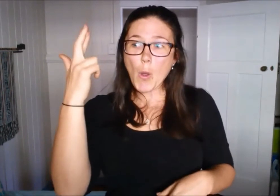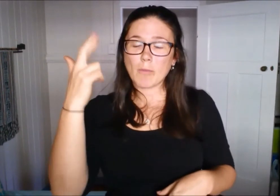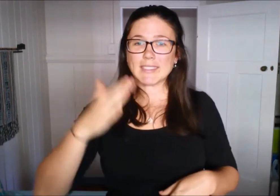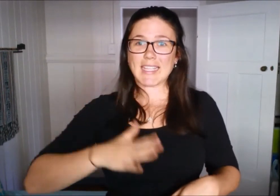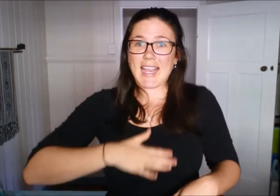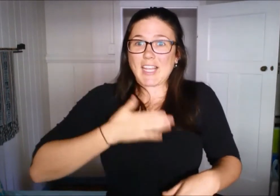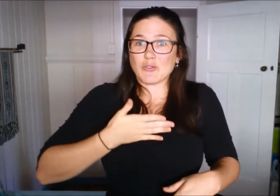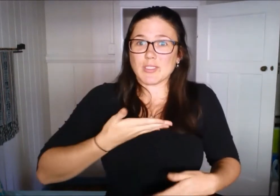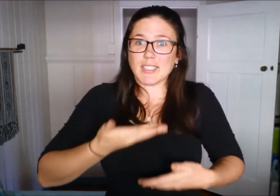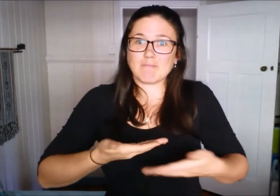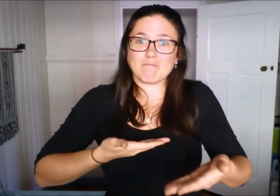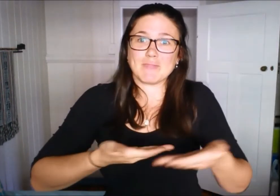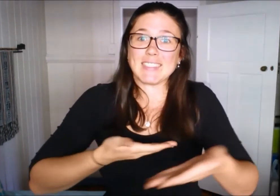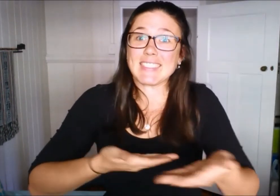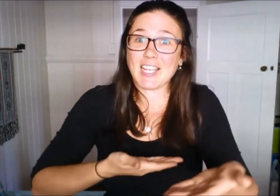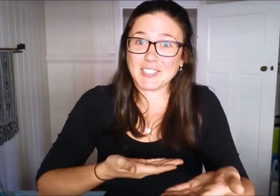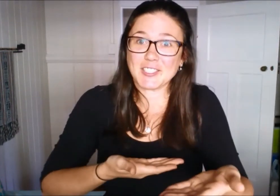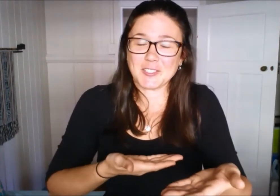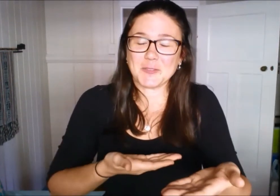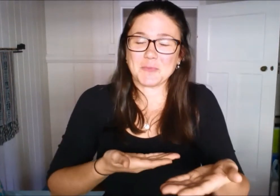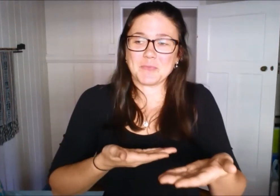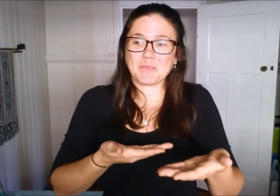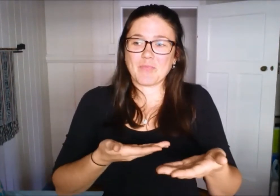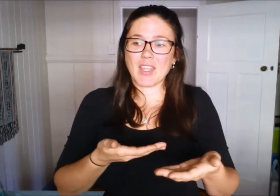I hope this is an interesting discussion